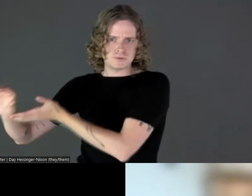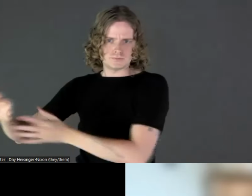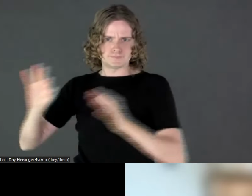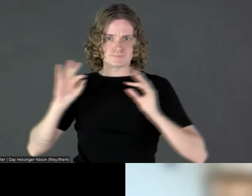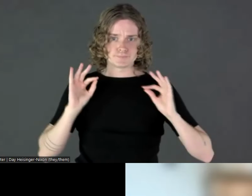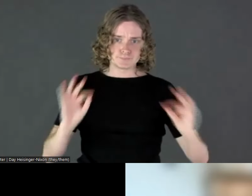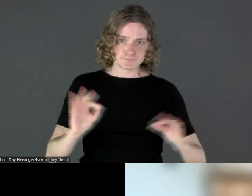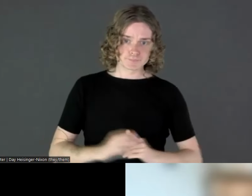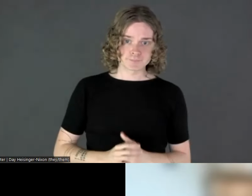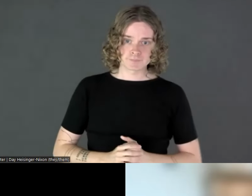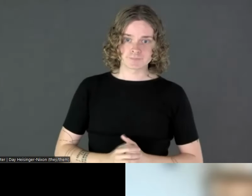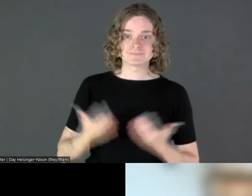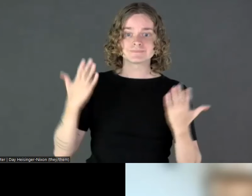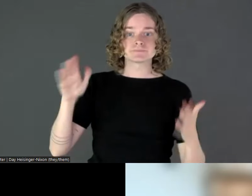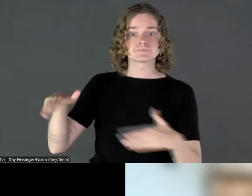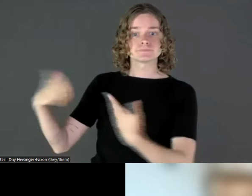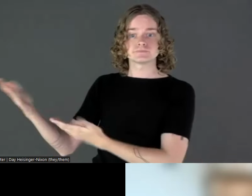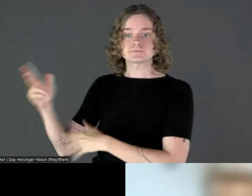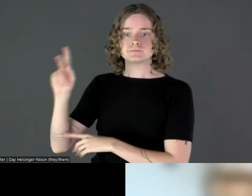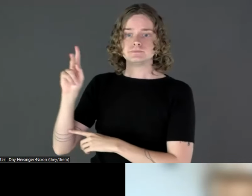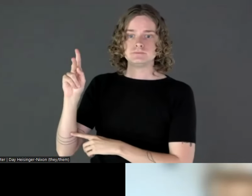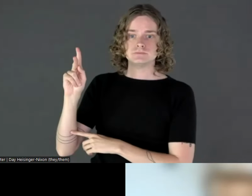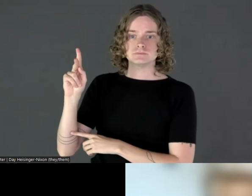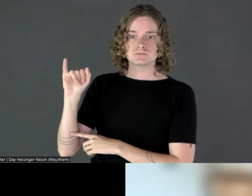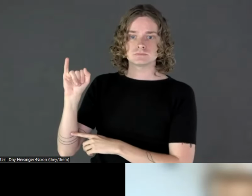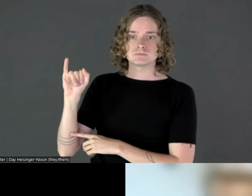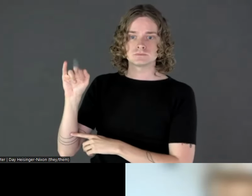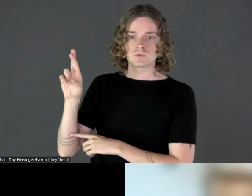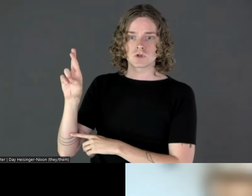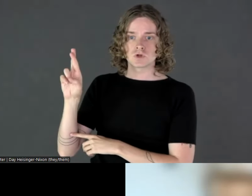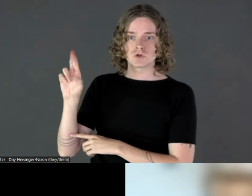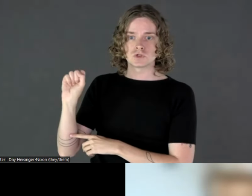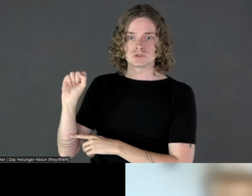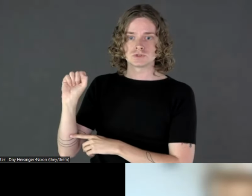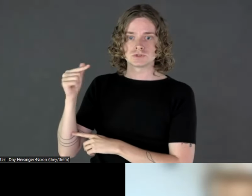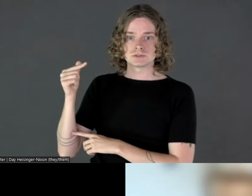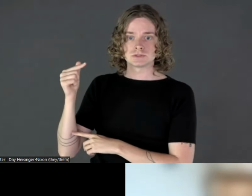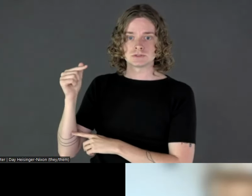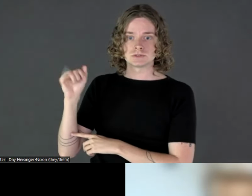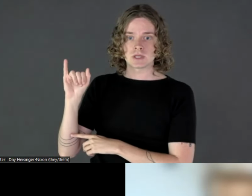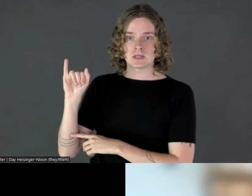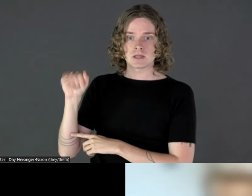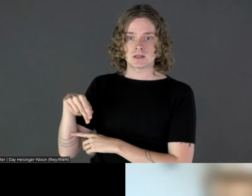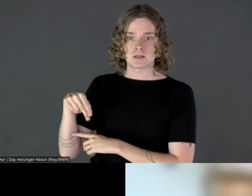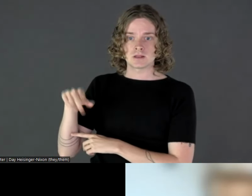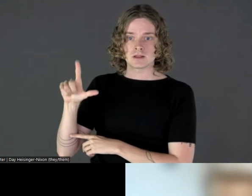UNICEF and co Chair from the reference group to share with us the UNICEF action toolkit.